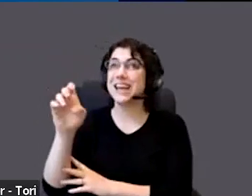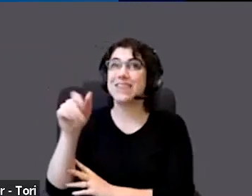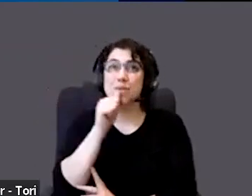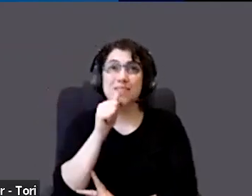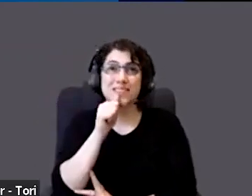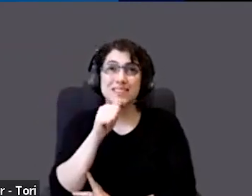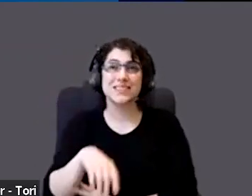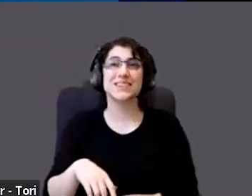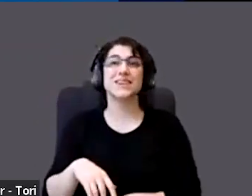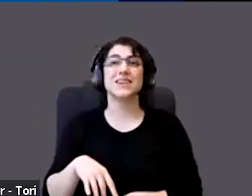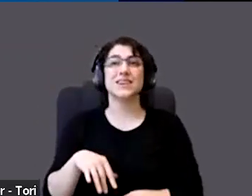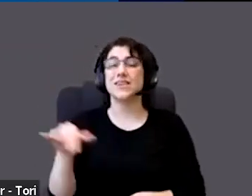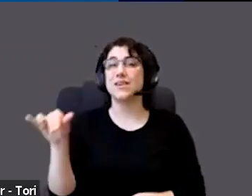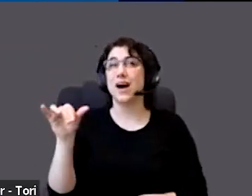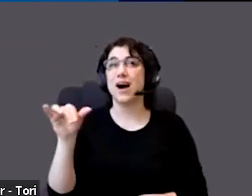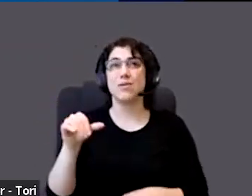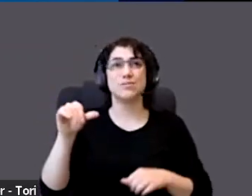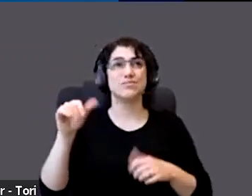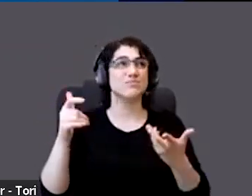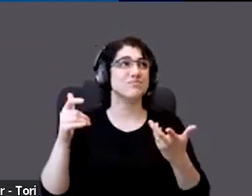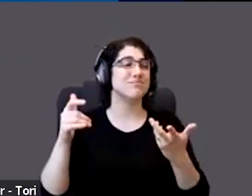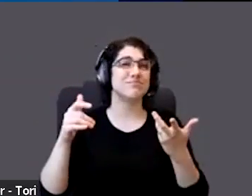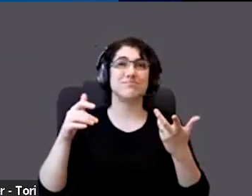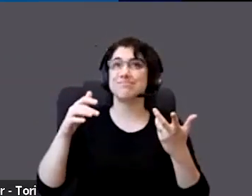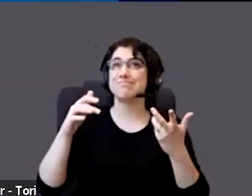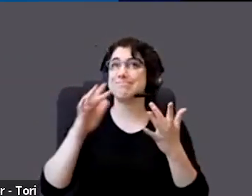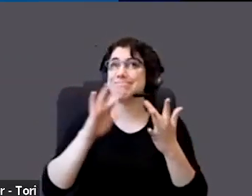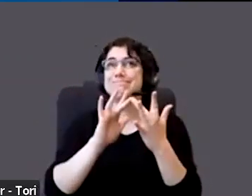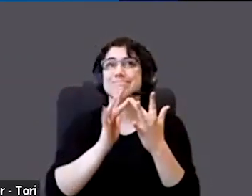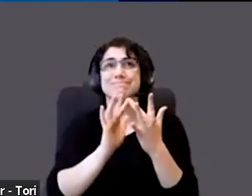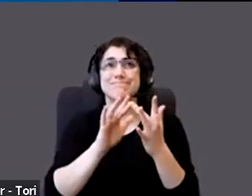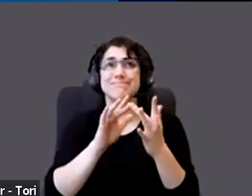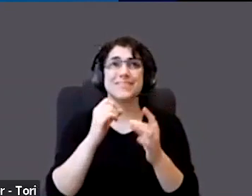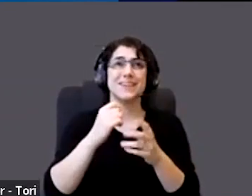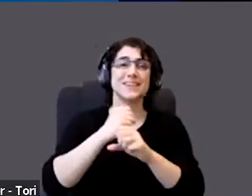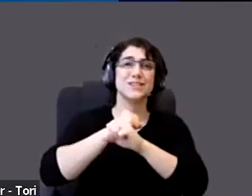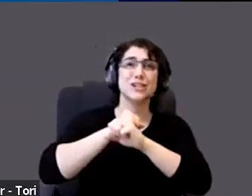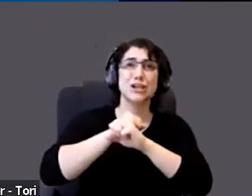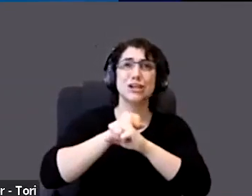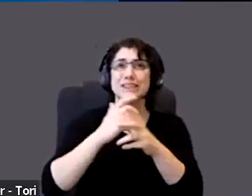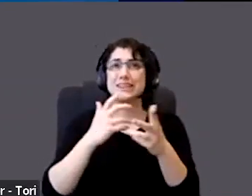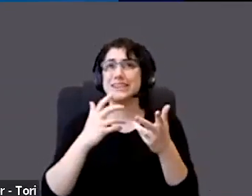about cybersecurity, and many others. And I think that Dan's done a nice job of showing some